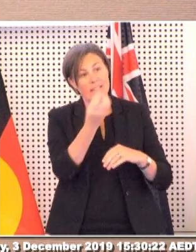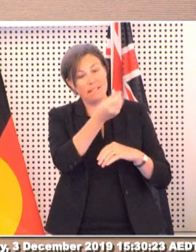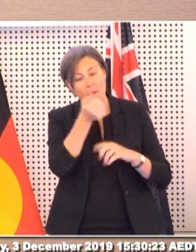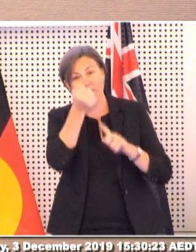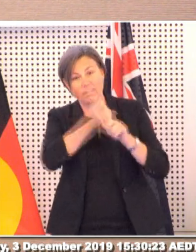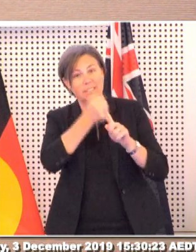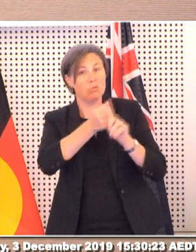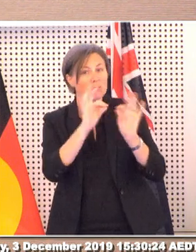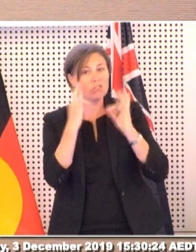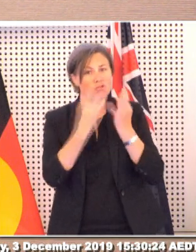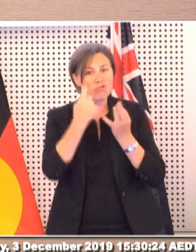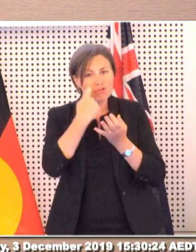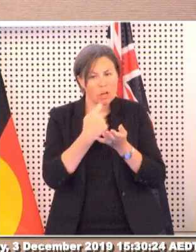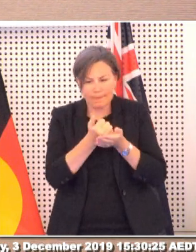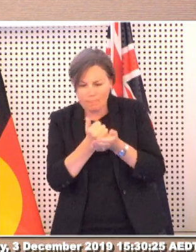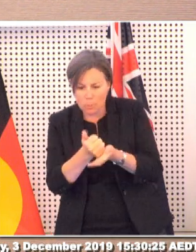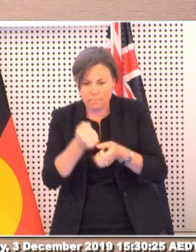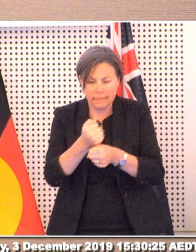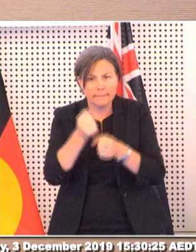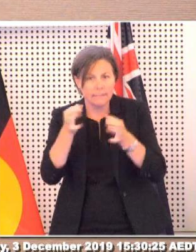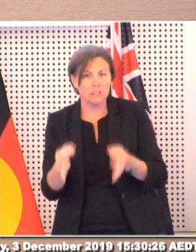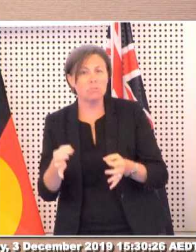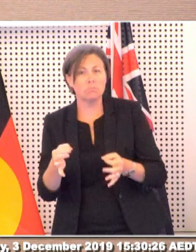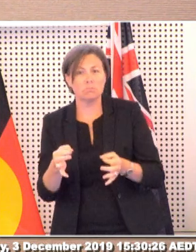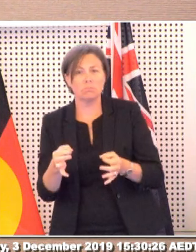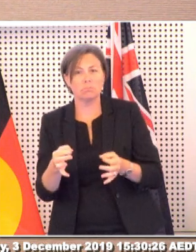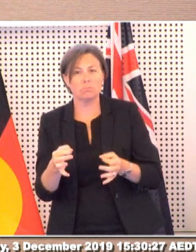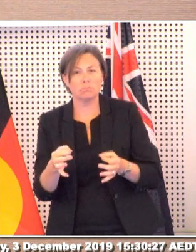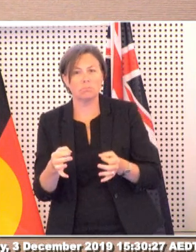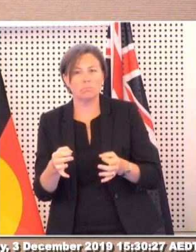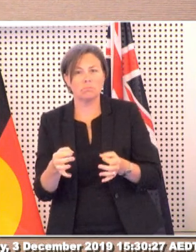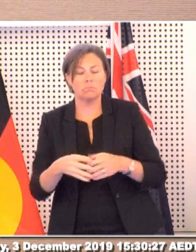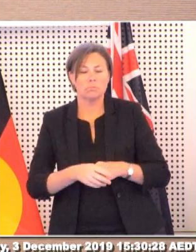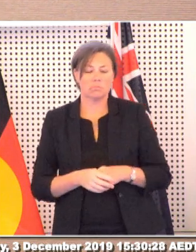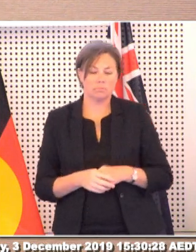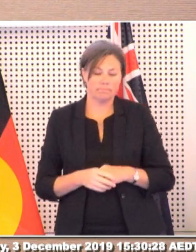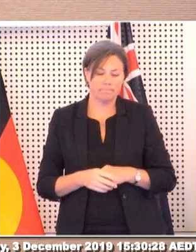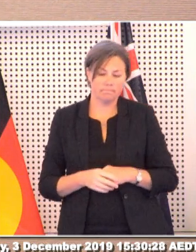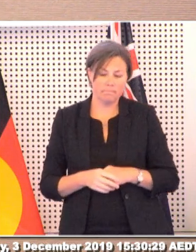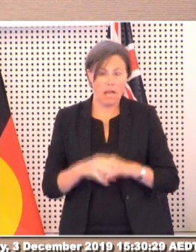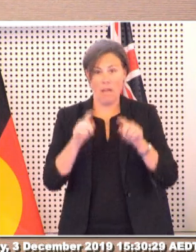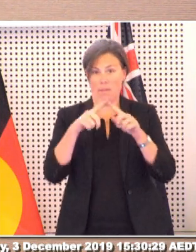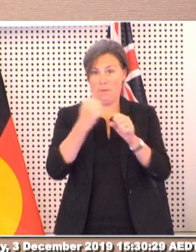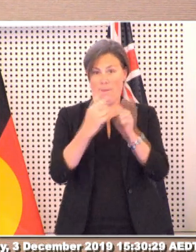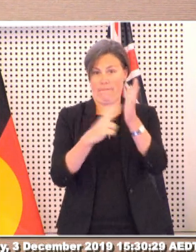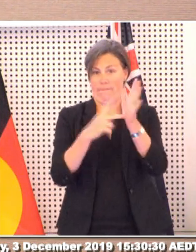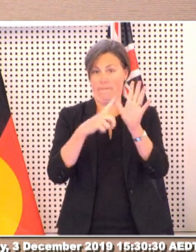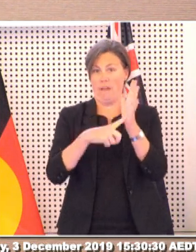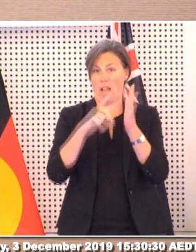people with disability to make their own decisions. VALID has a supported decision-making trial.